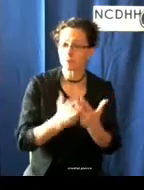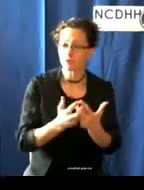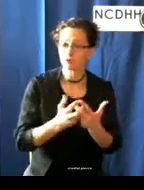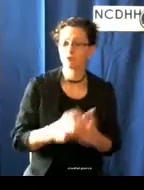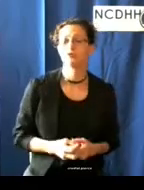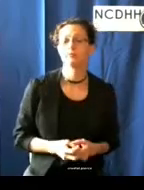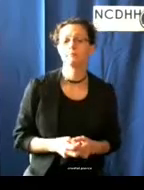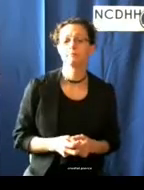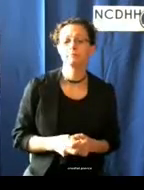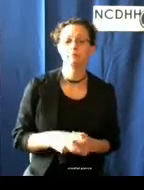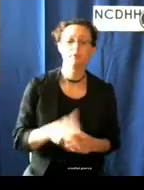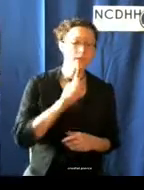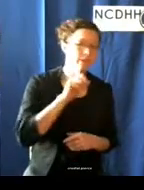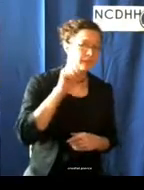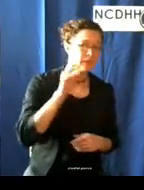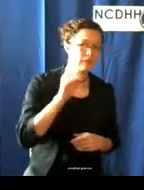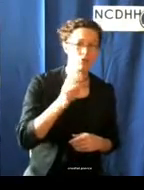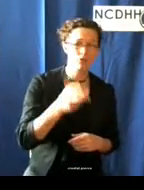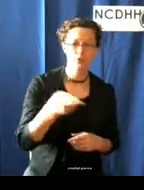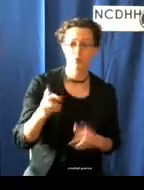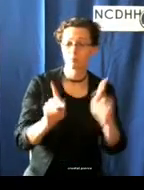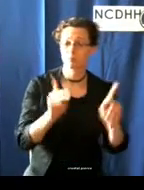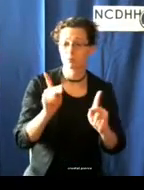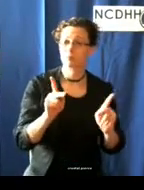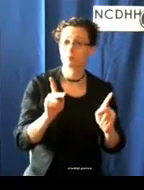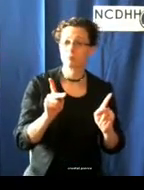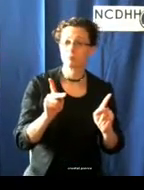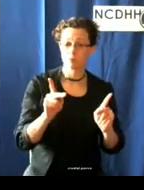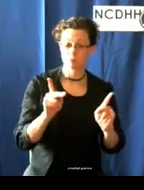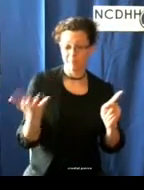MANY POLICE DEPARTMENTS IN THE UNITED STATES RECEIVE PUBLIC ASSISTANCE